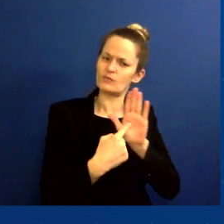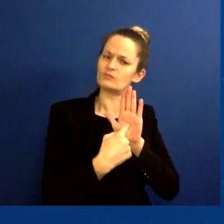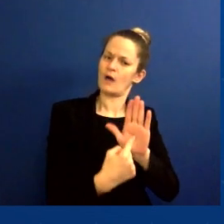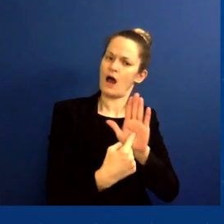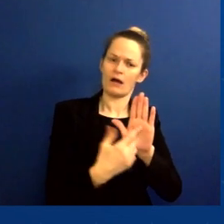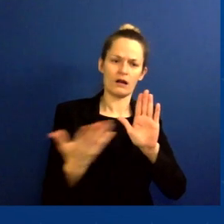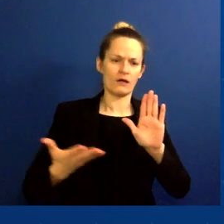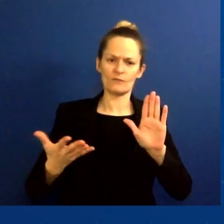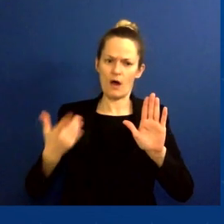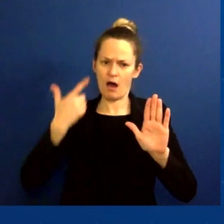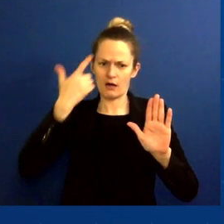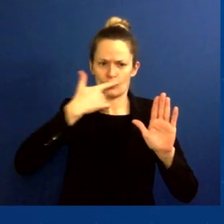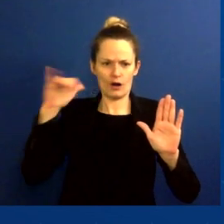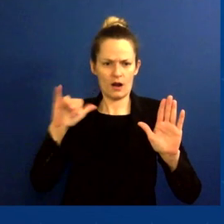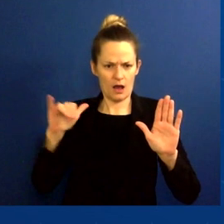Thank you all.